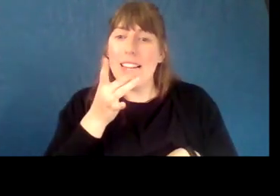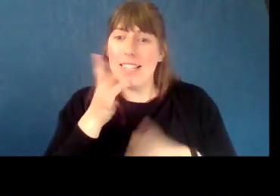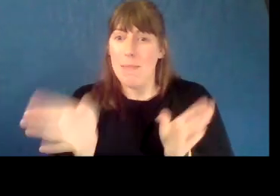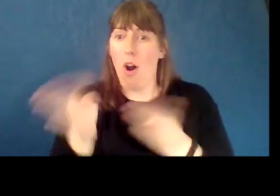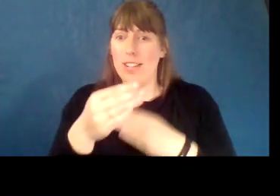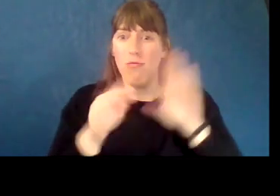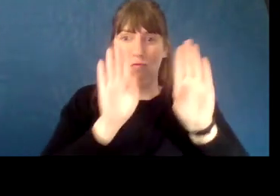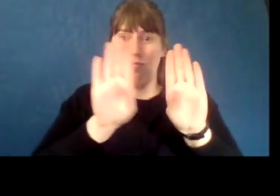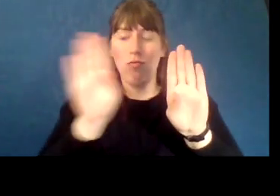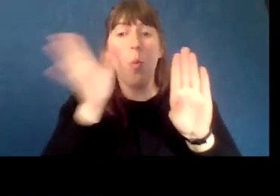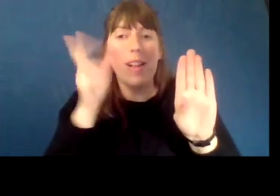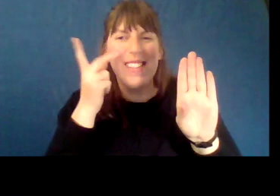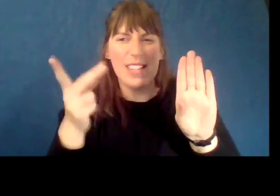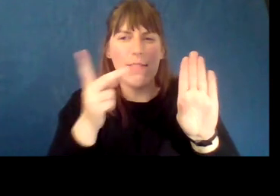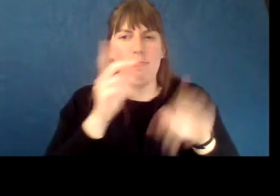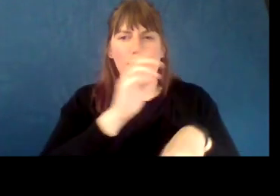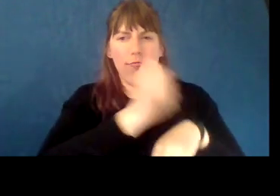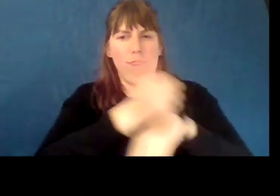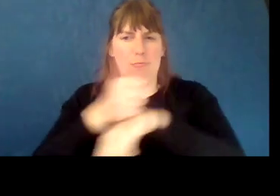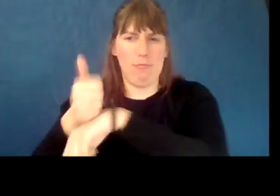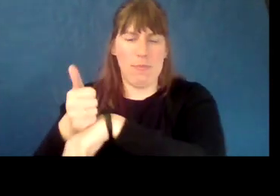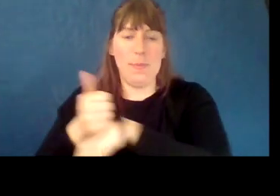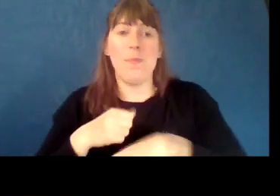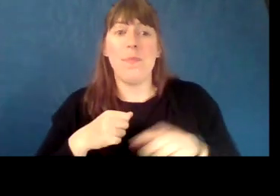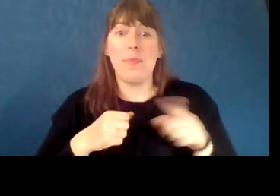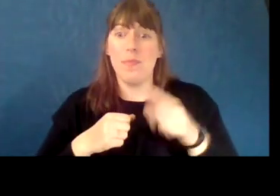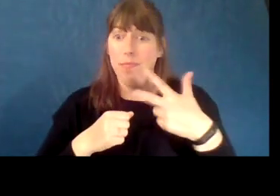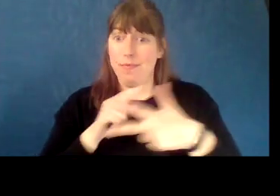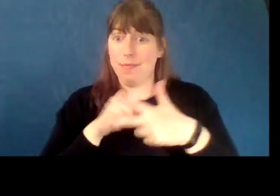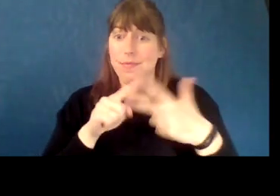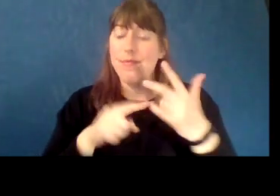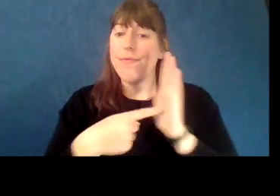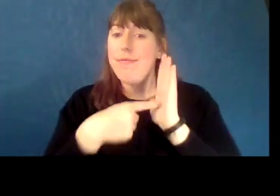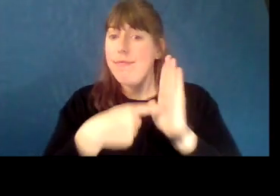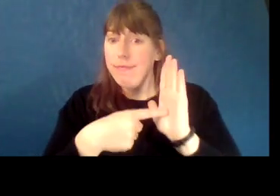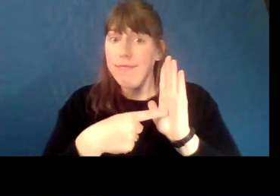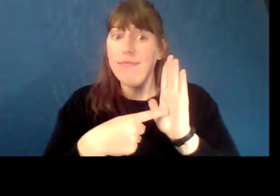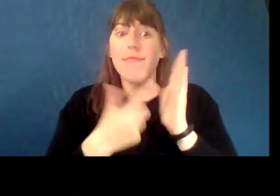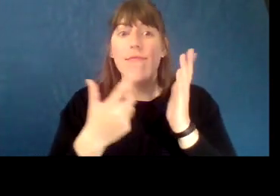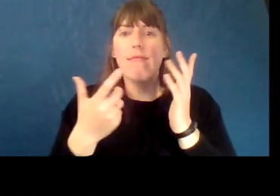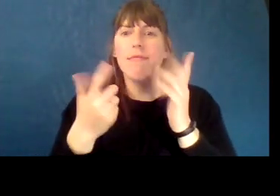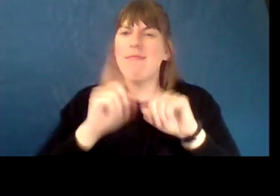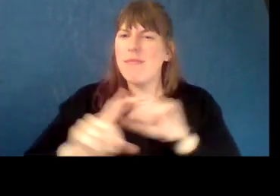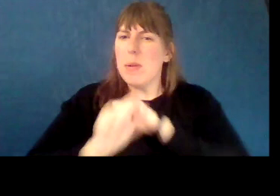and they're throughout the space. And these are to represent the propaganda, different propagandas,